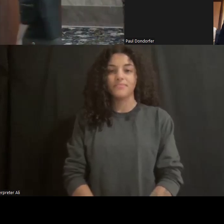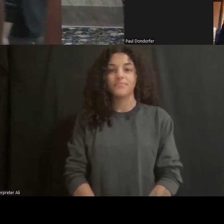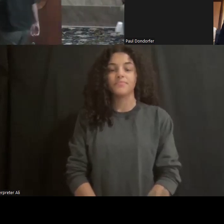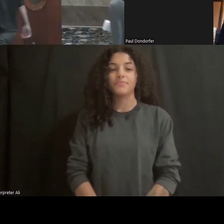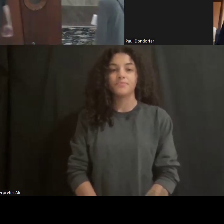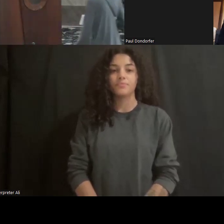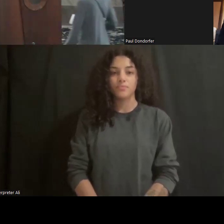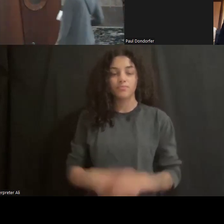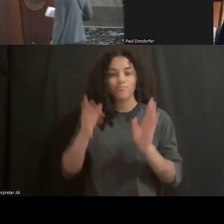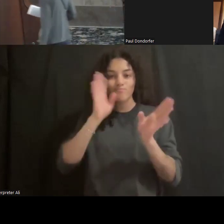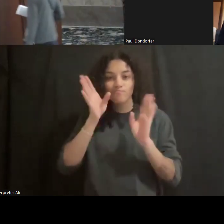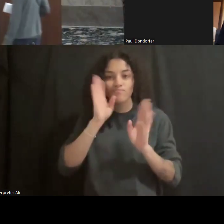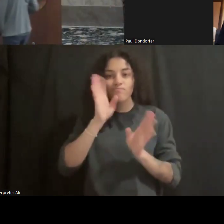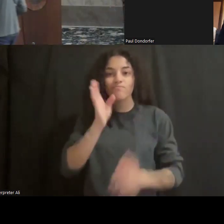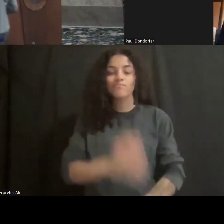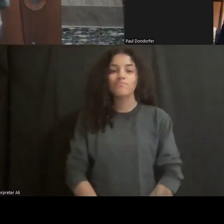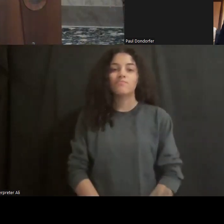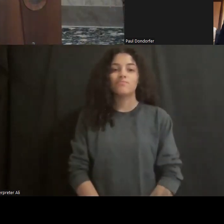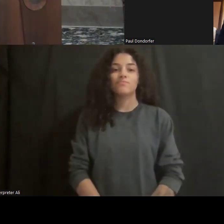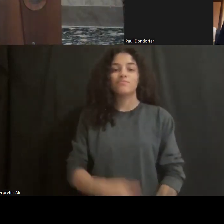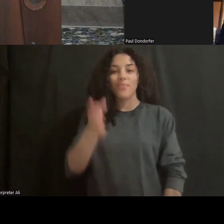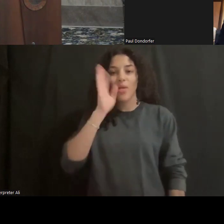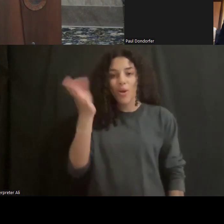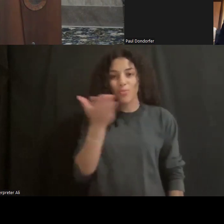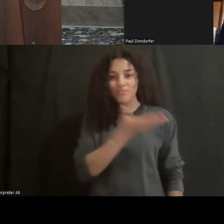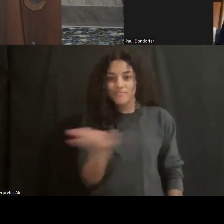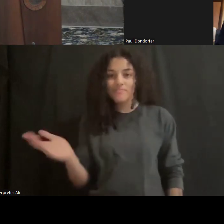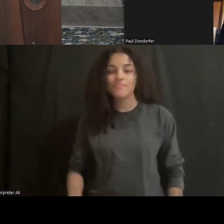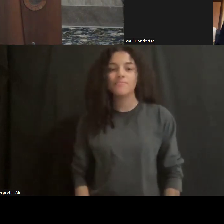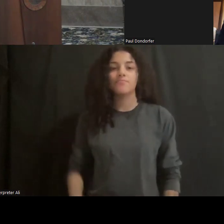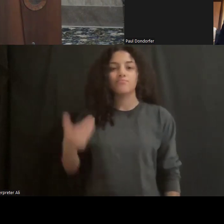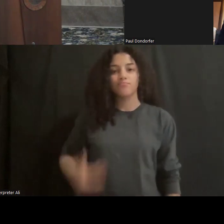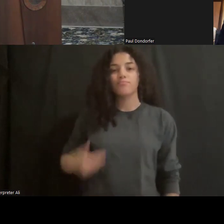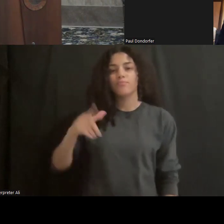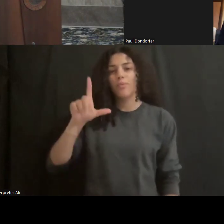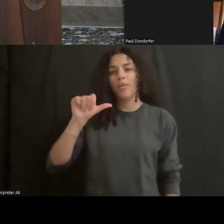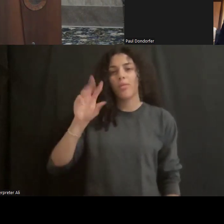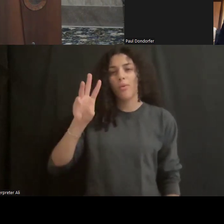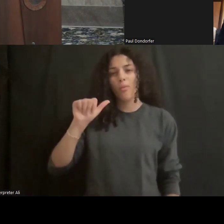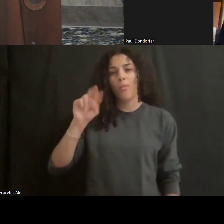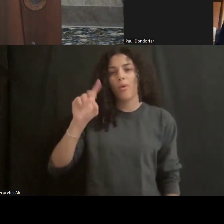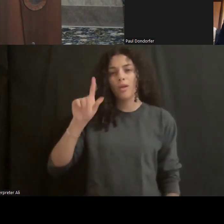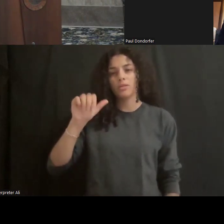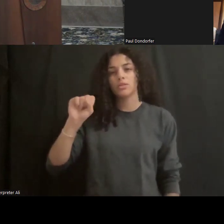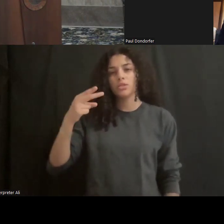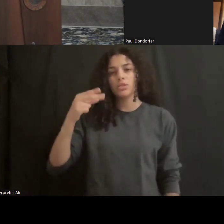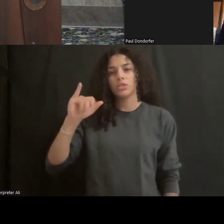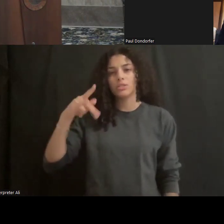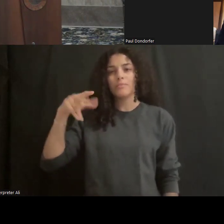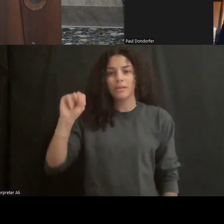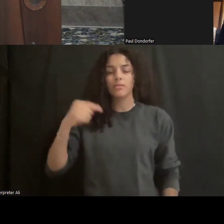Hello Hello everyone I am Lwanda Shipman I'm vice president of the Federation of Social Workers I'm